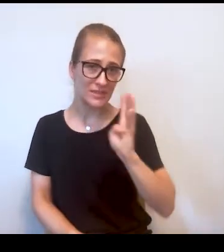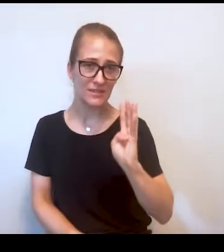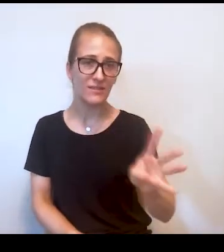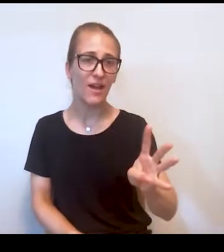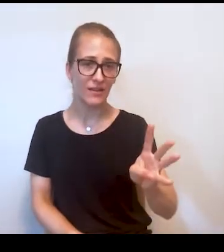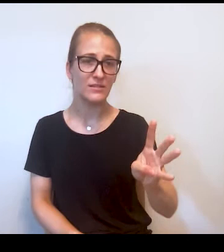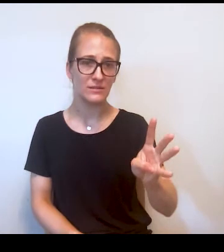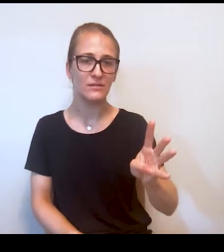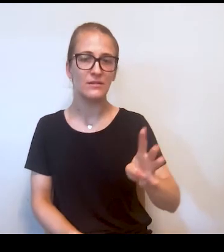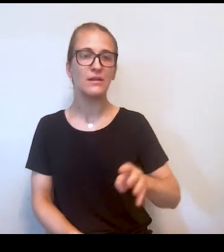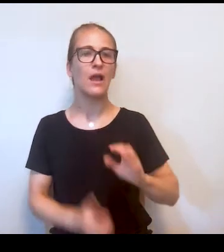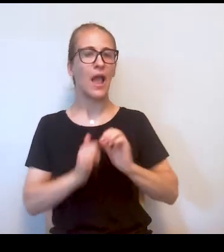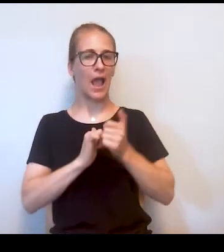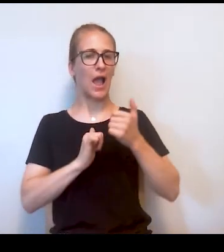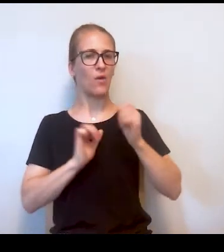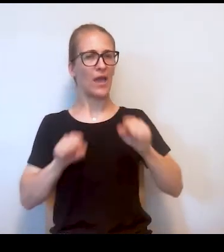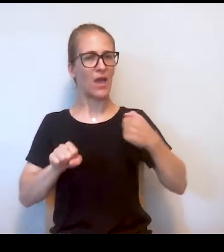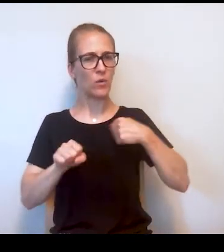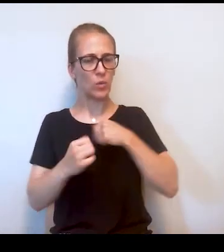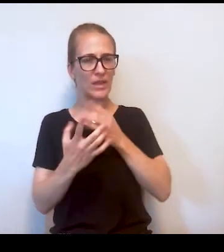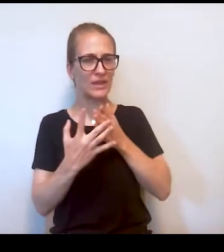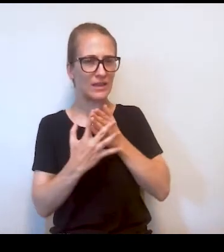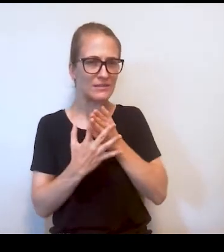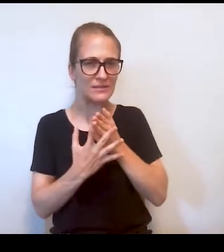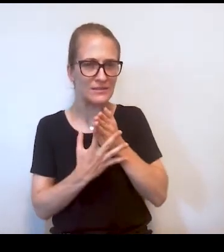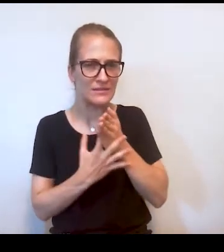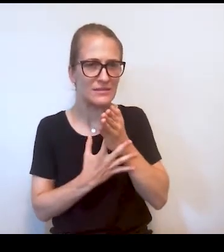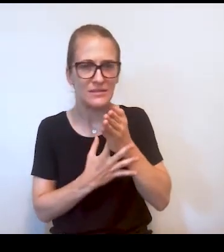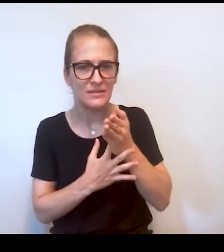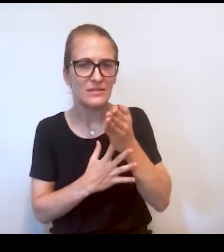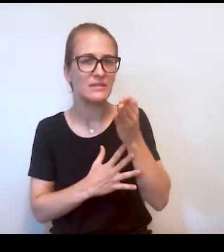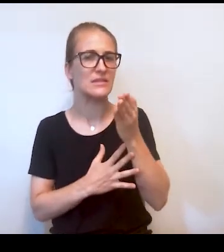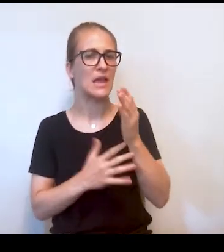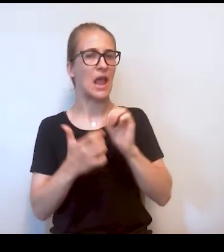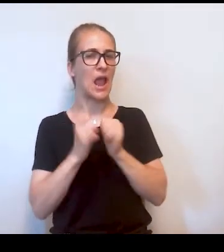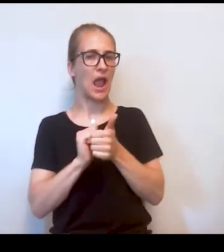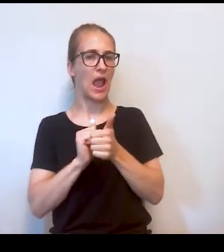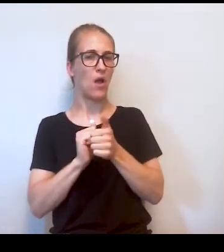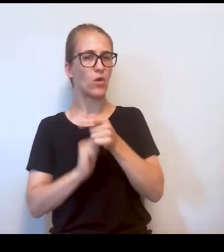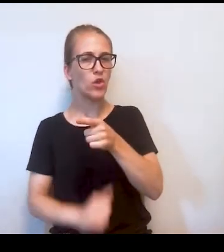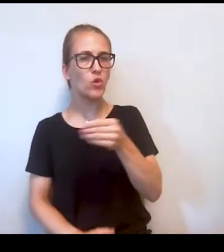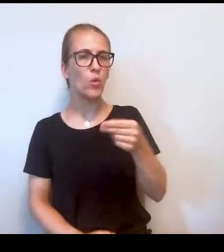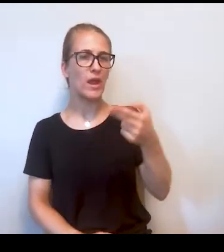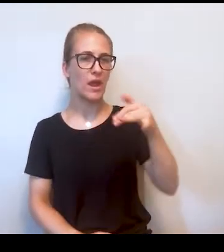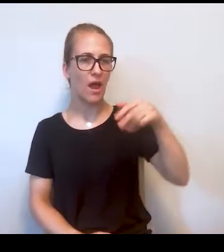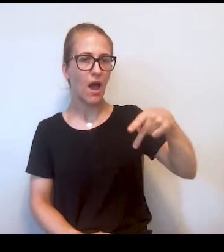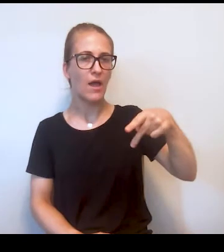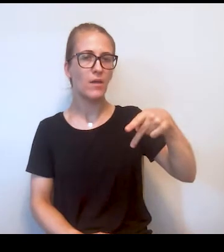How are you and Hyp-ACCESS helping to navigate this? And we're talk about access